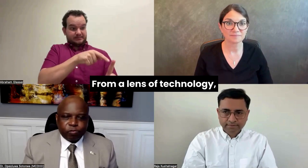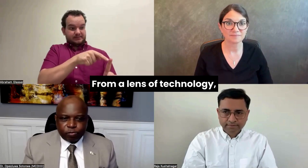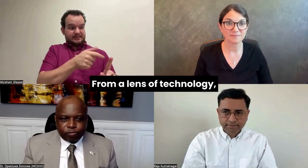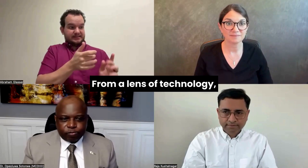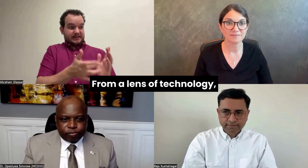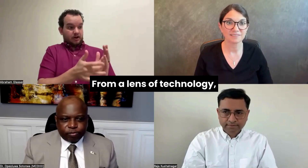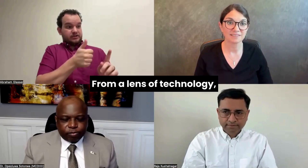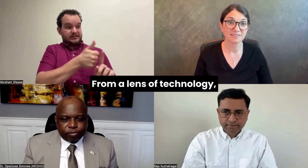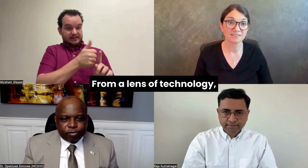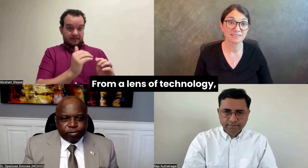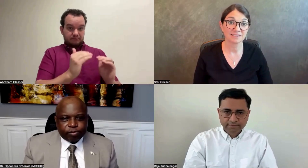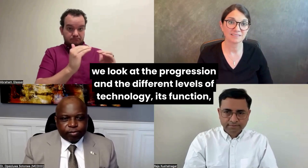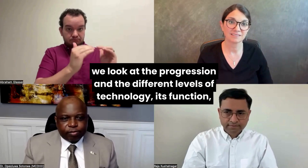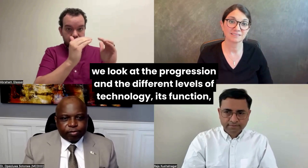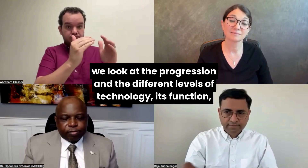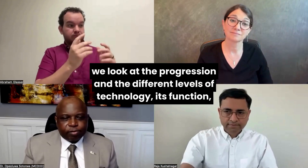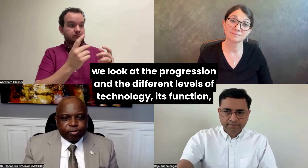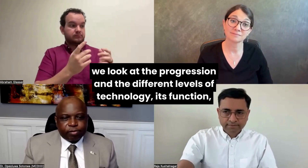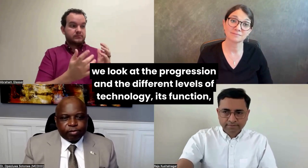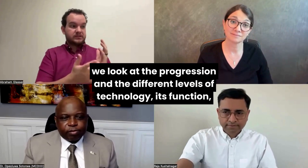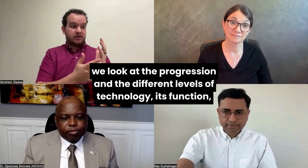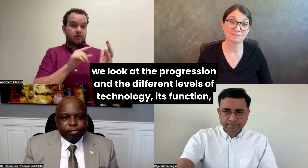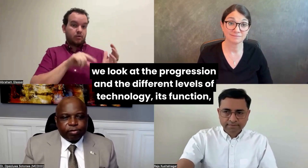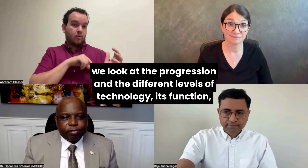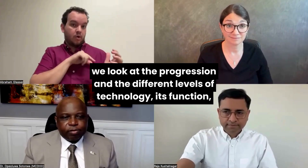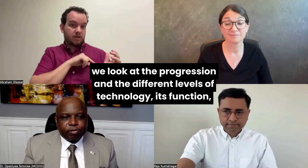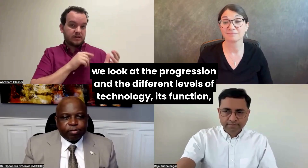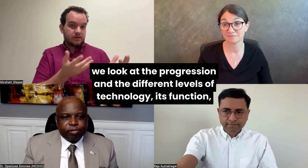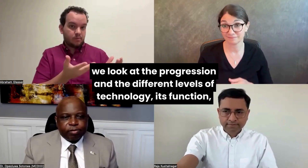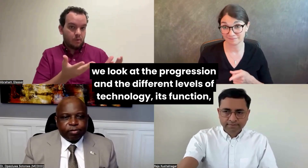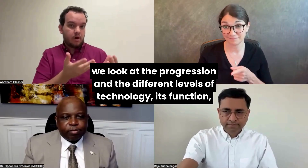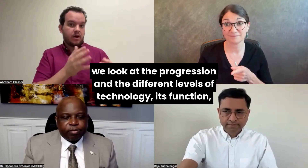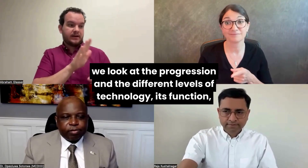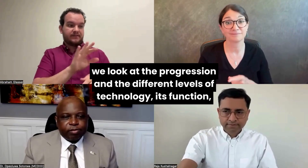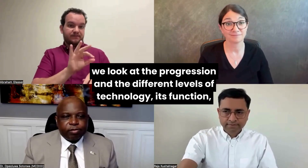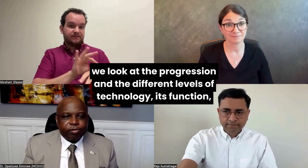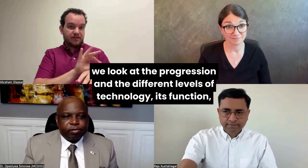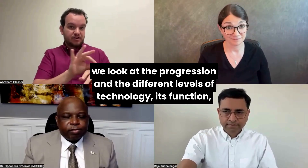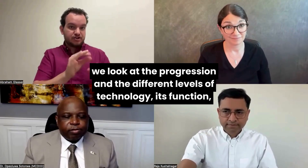we look at the progression and the different levels of technology, its function, its quality,